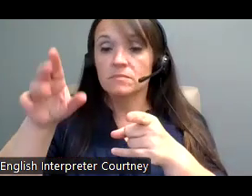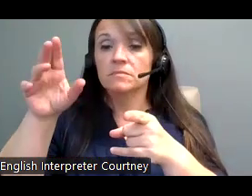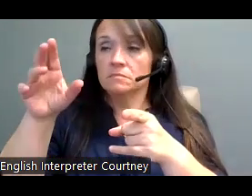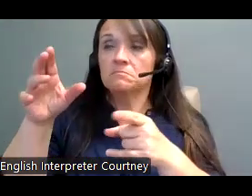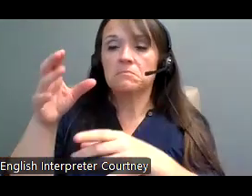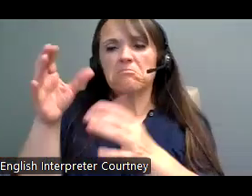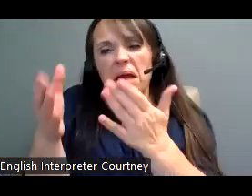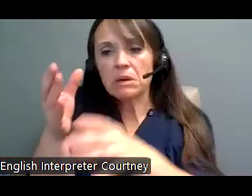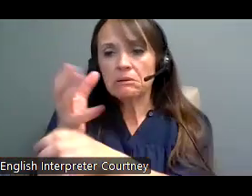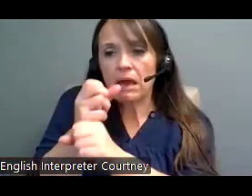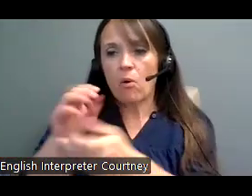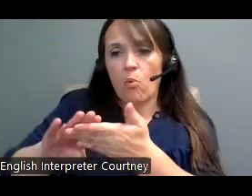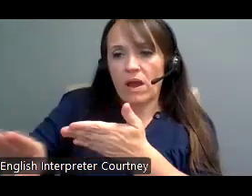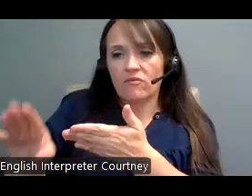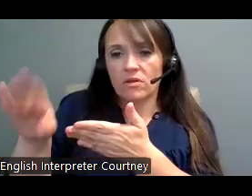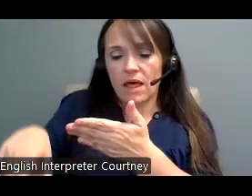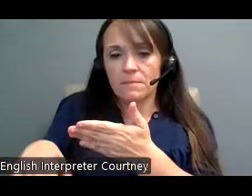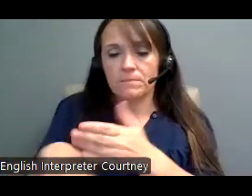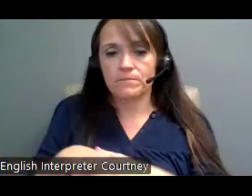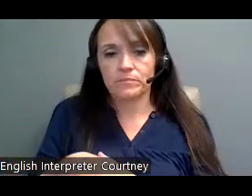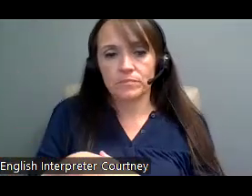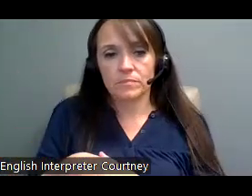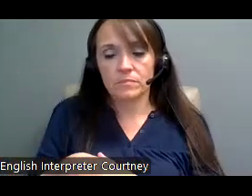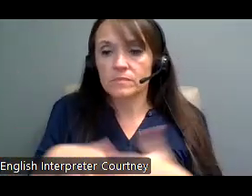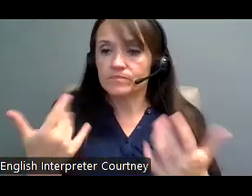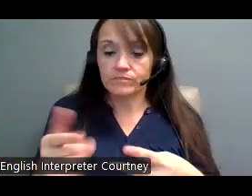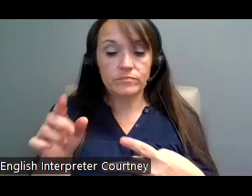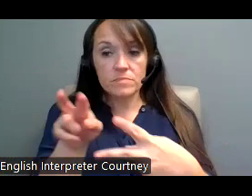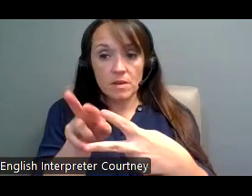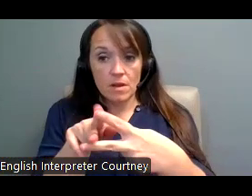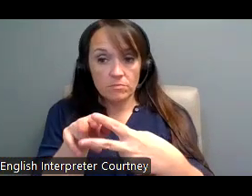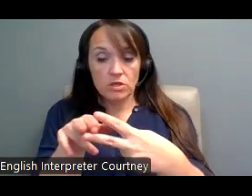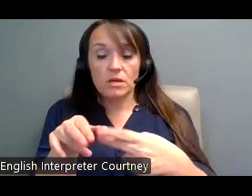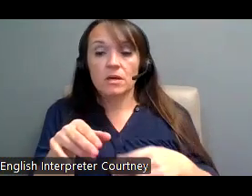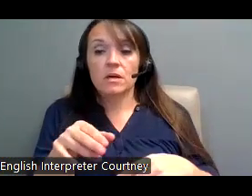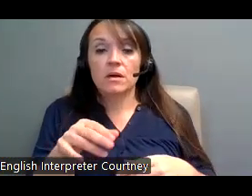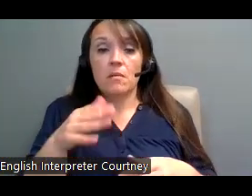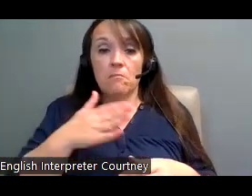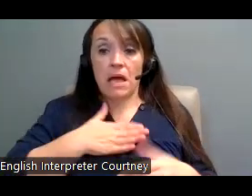services there or living in the community and getting waivers services in the community. Each